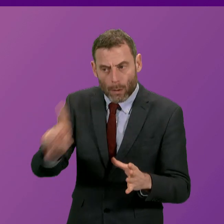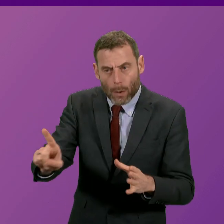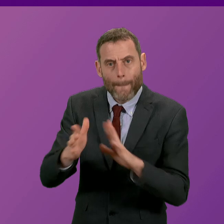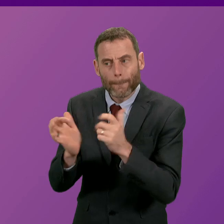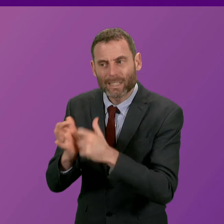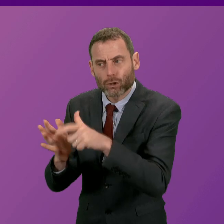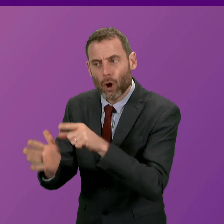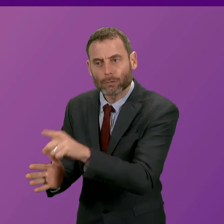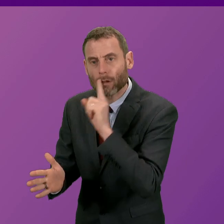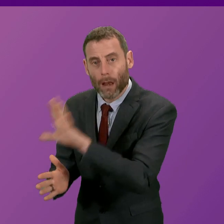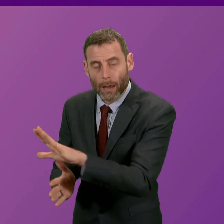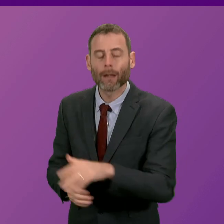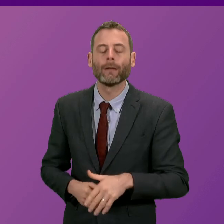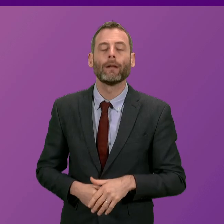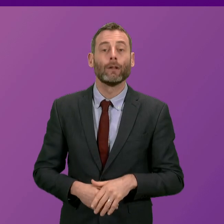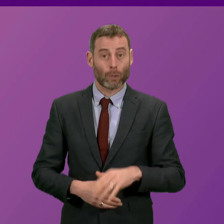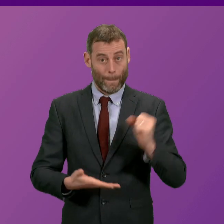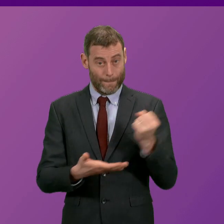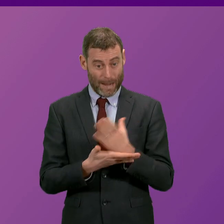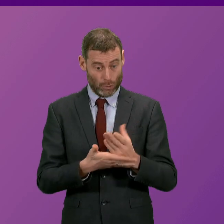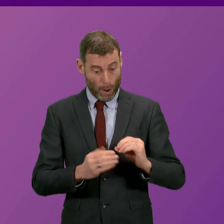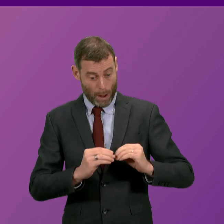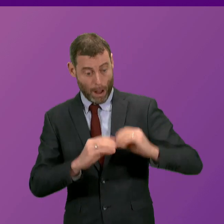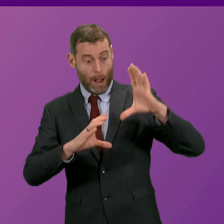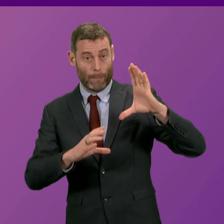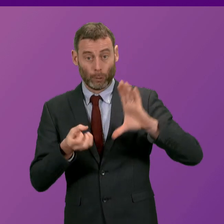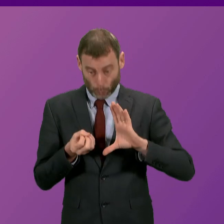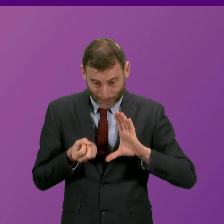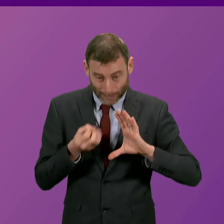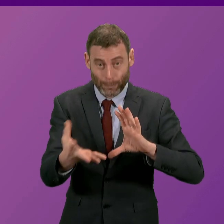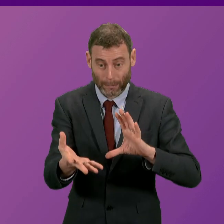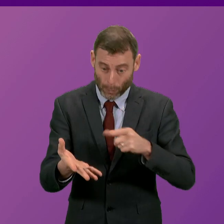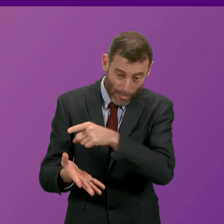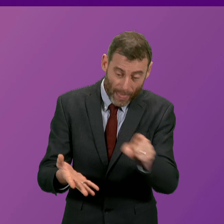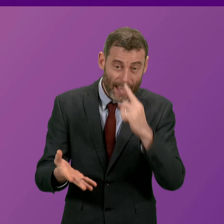those numbers can be put into practical reality. Will the Labour Party support the Government’s